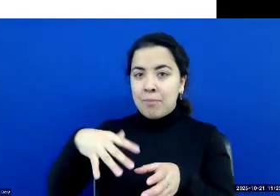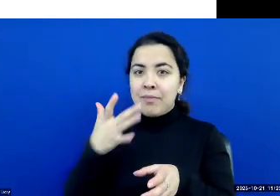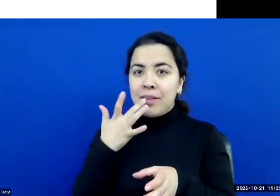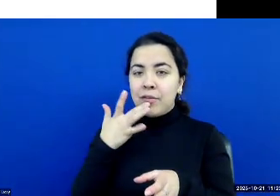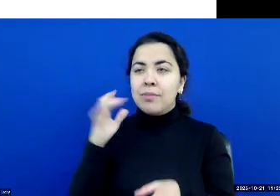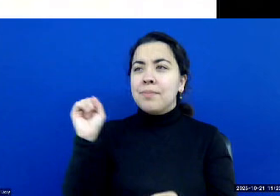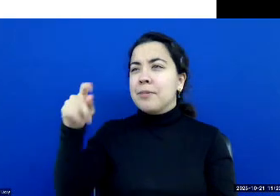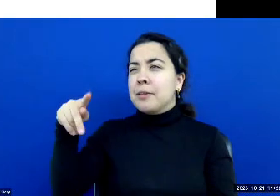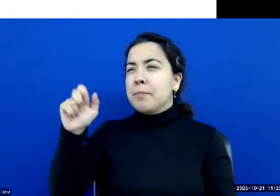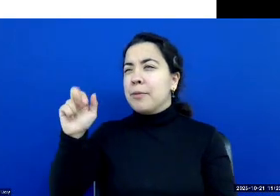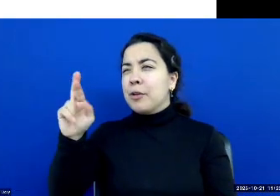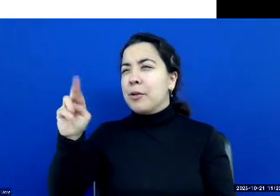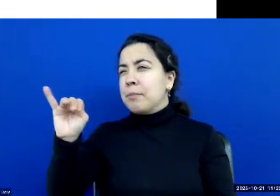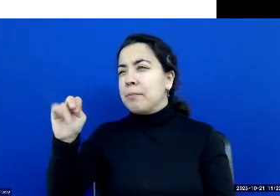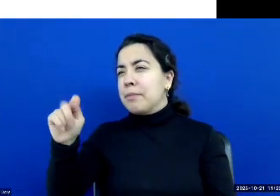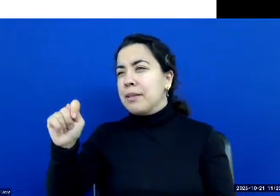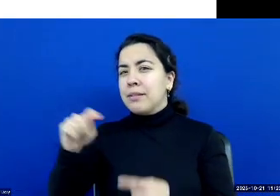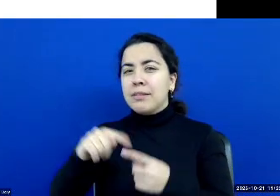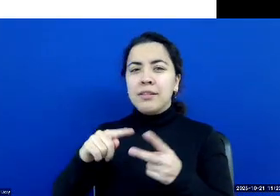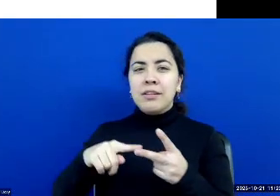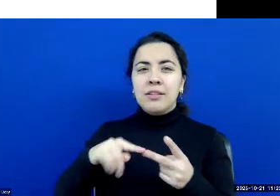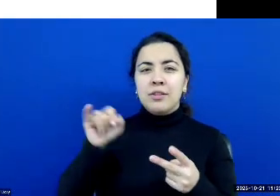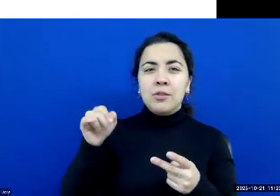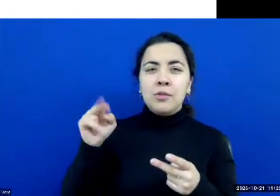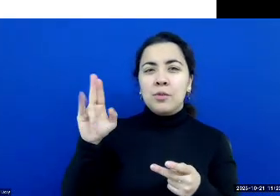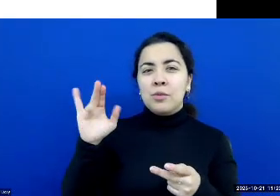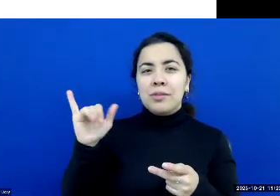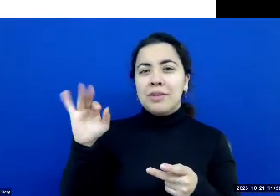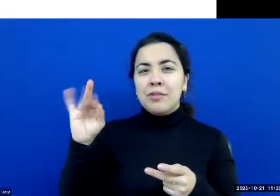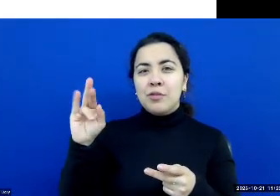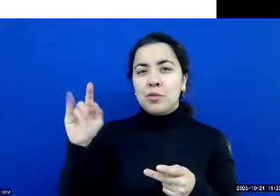Kathleen DeForest: Right? They threw in, like, spearmint and juicy fruit, wintergreen…